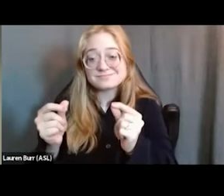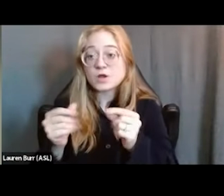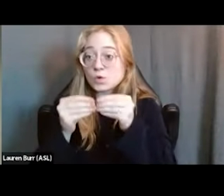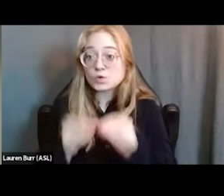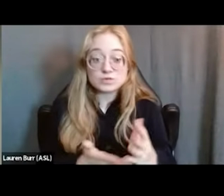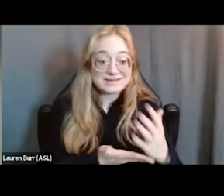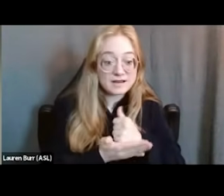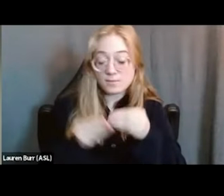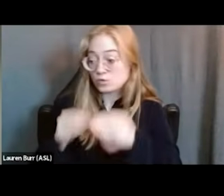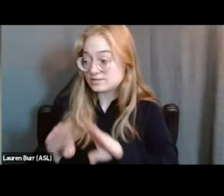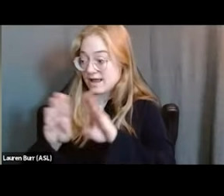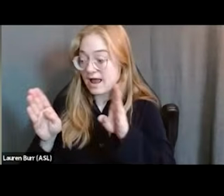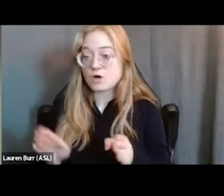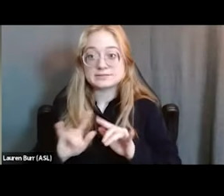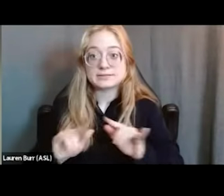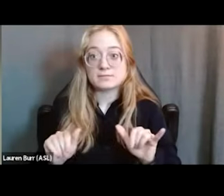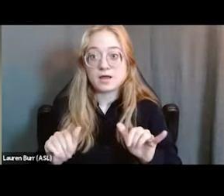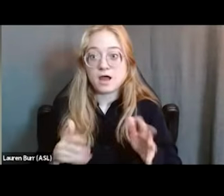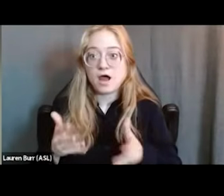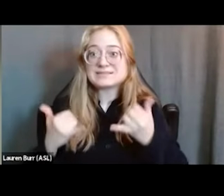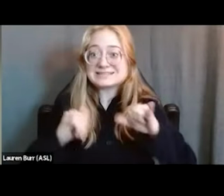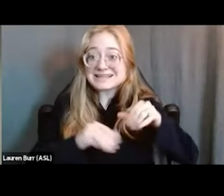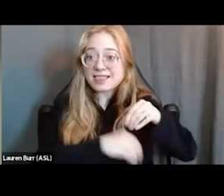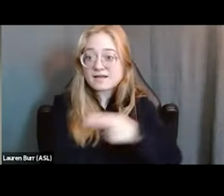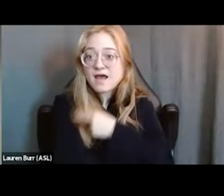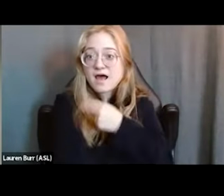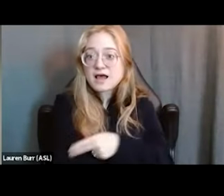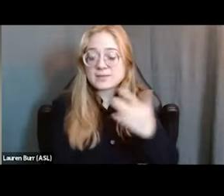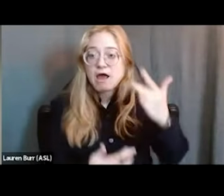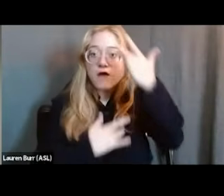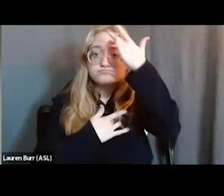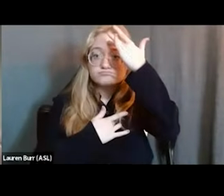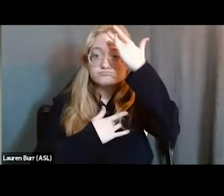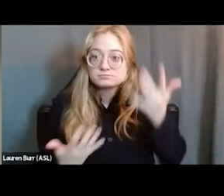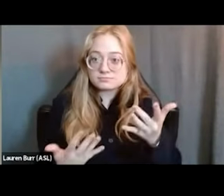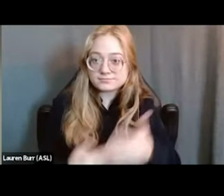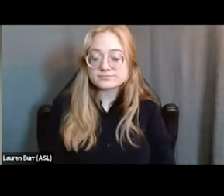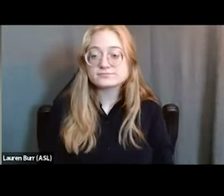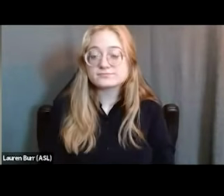and lose their housing while they are still hospitalized for this particular health event. And this results in this person